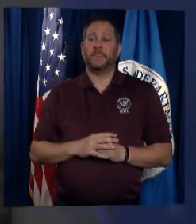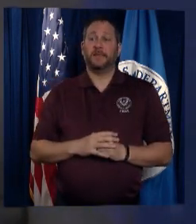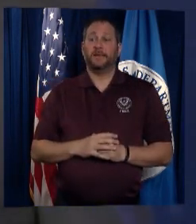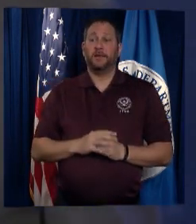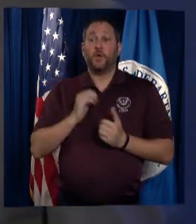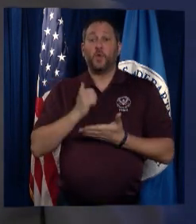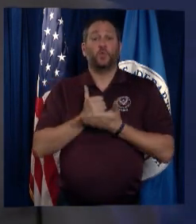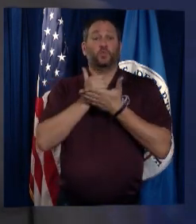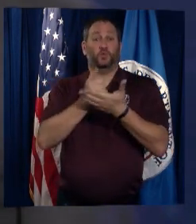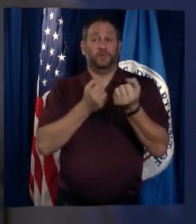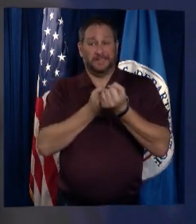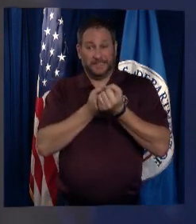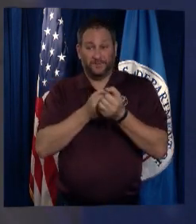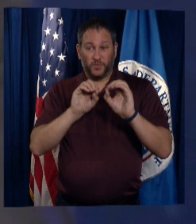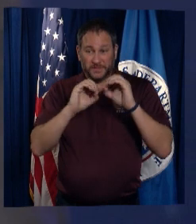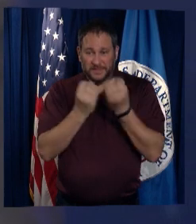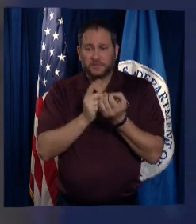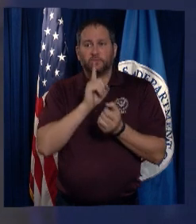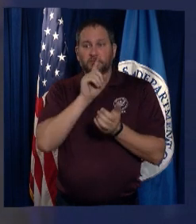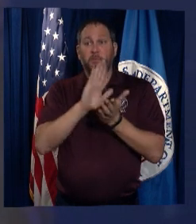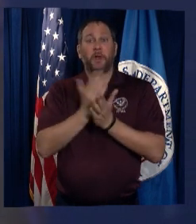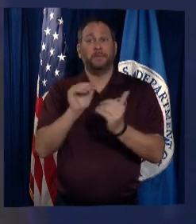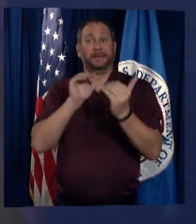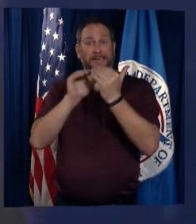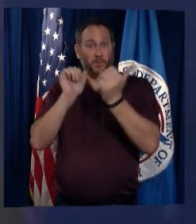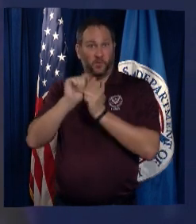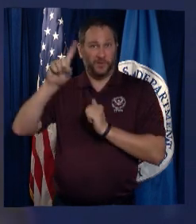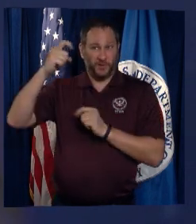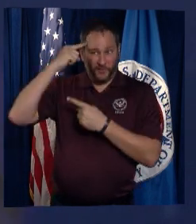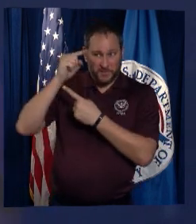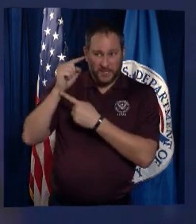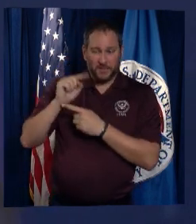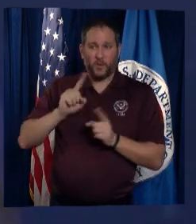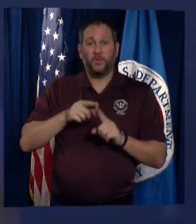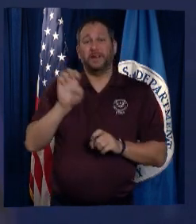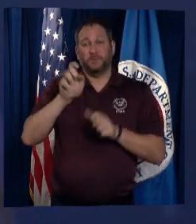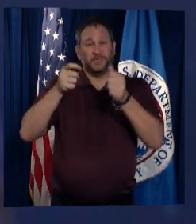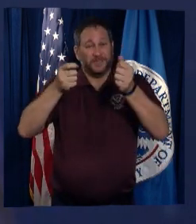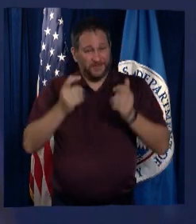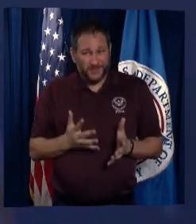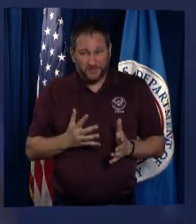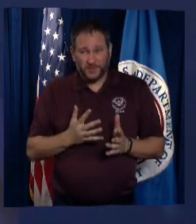"voluntary support function-1", with a straight face.